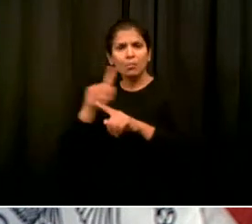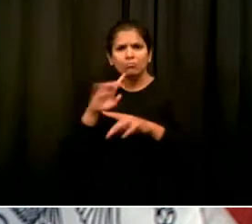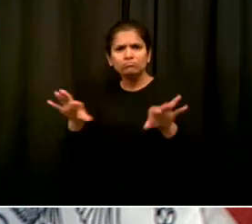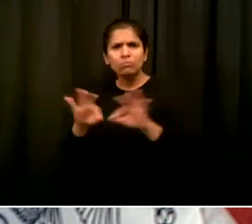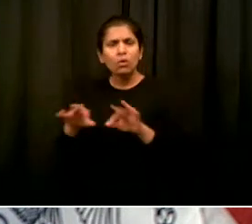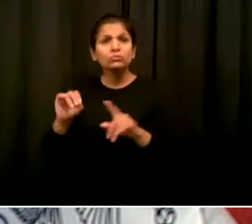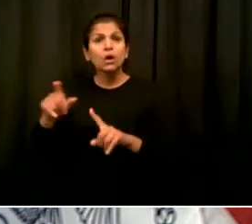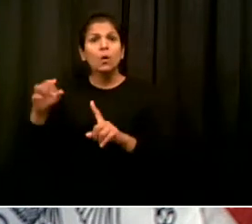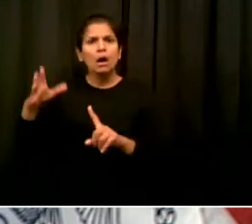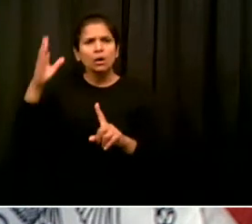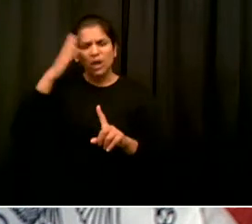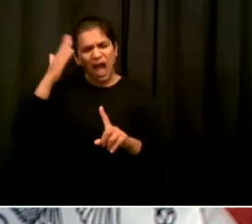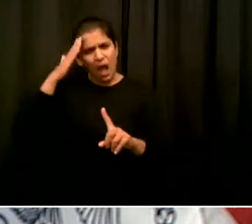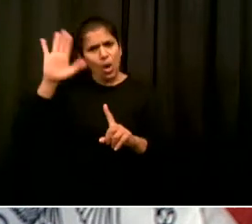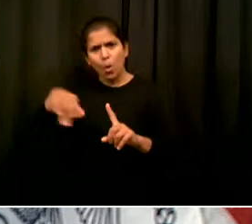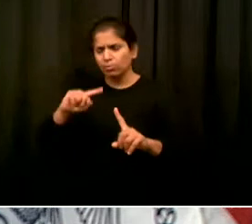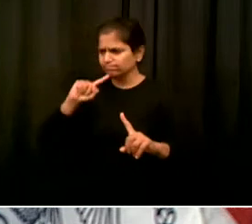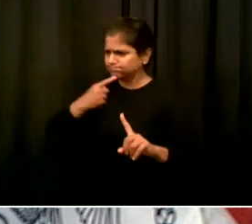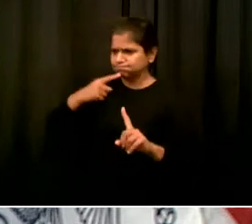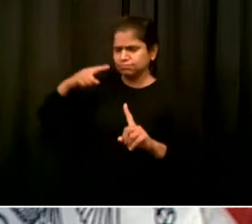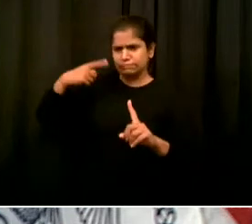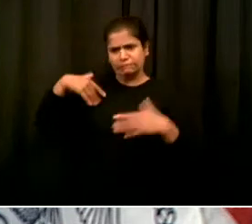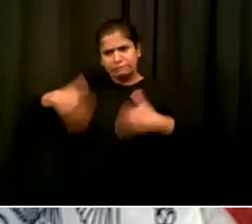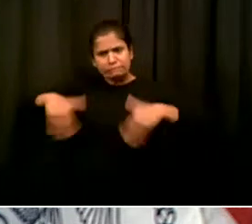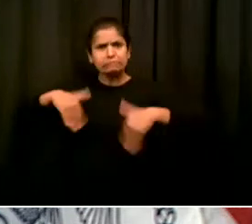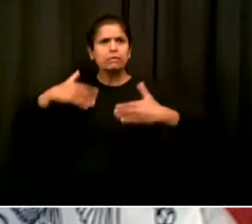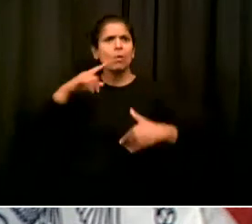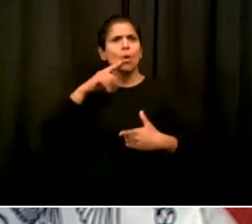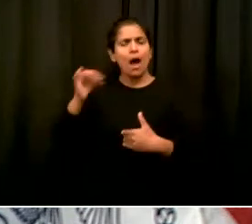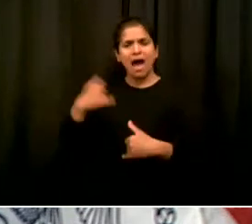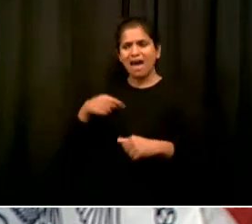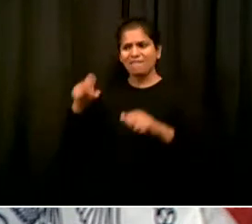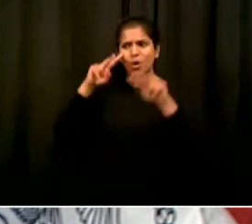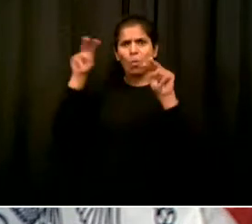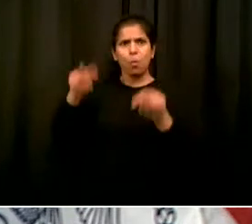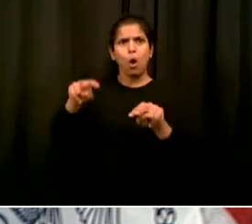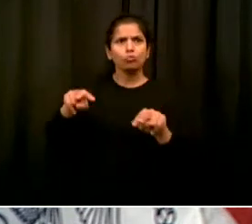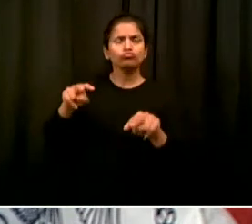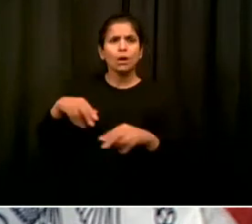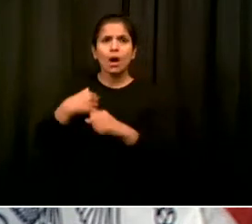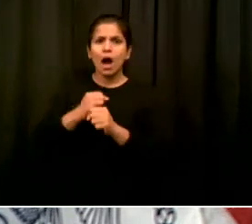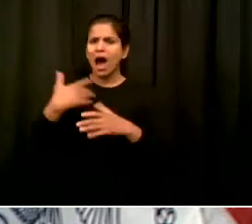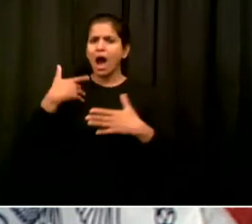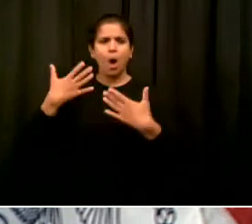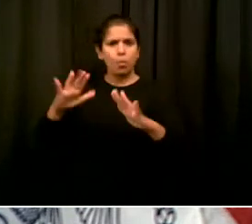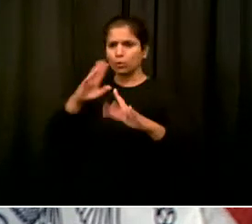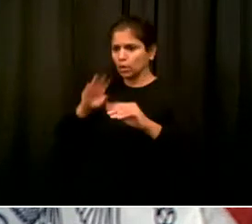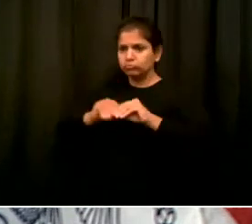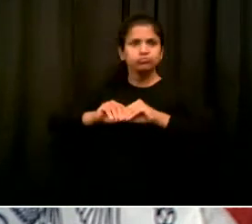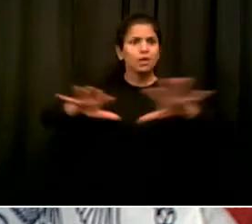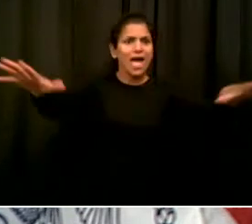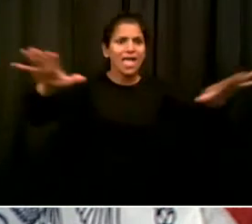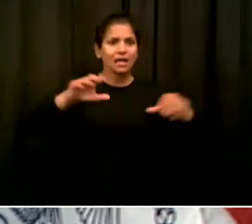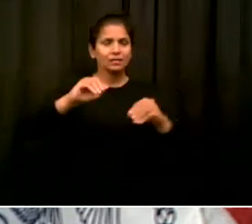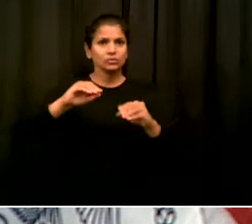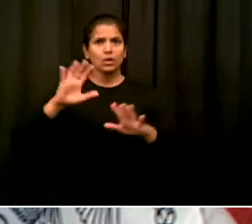WE TAKE IT ALL REAL SERIOUSLY. THAT IS WHY WE TALK OABUTUT T I EVERY DAY. GOAL HERE, AND I AM ABSOLUTELY